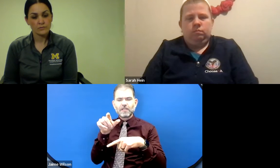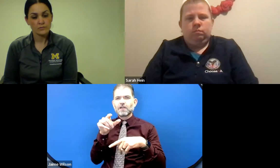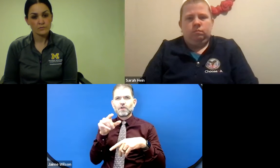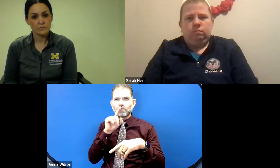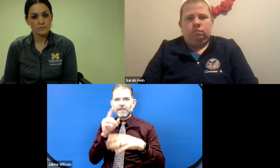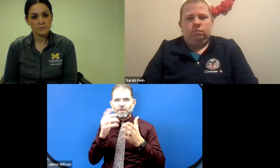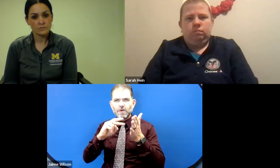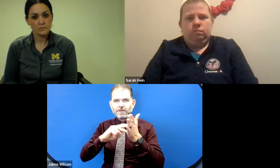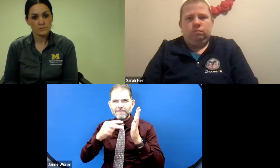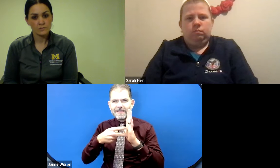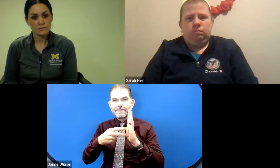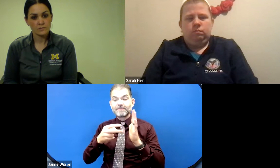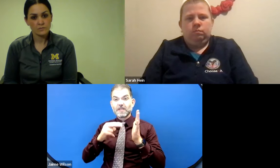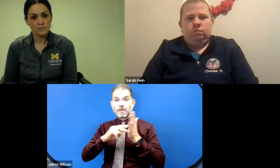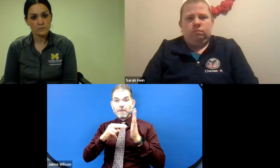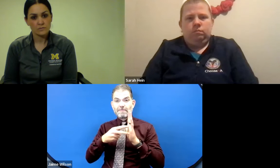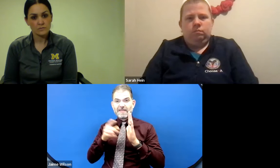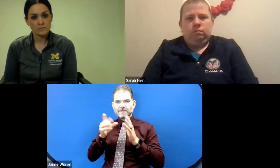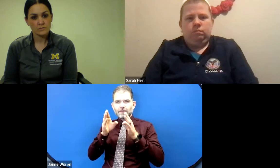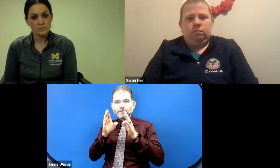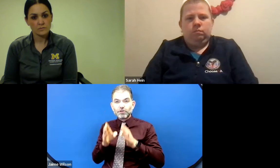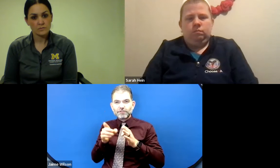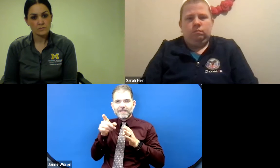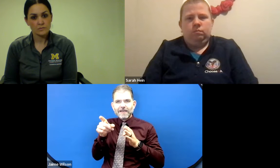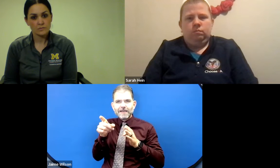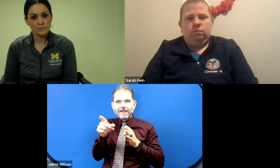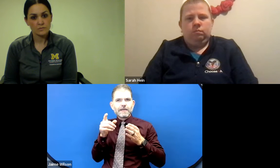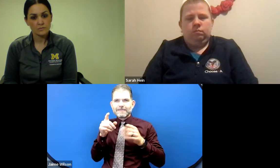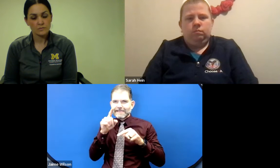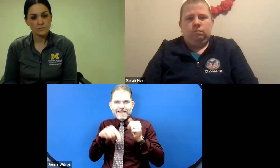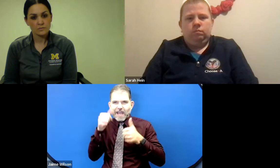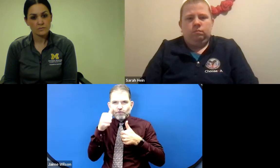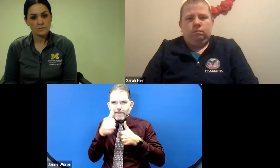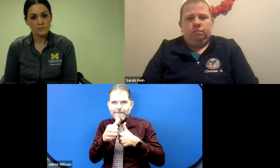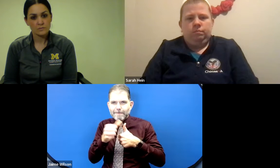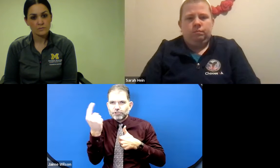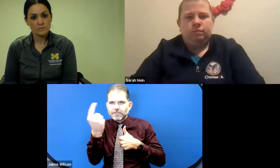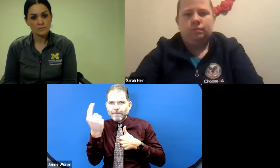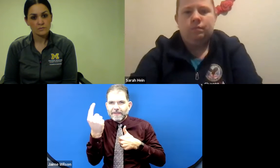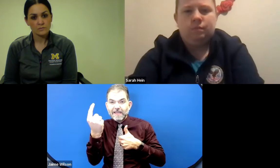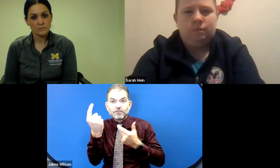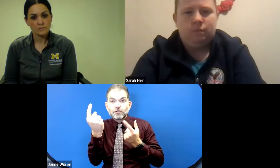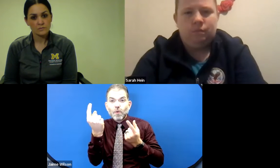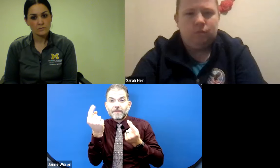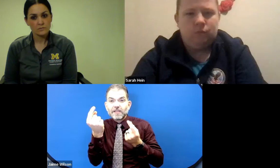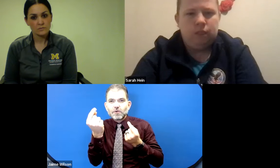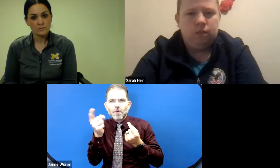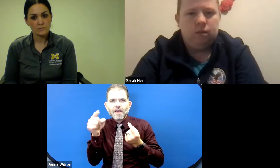ASL Interpreter: So confabulation is quite a large term. ASL Interpreter: and what it means is that a person can't remember something.